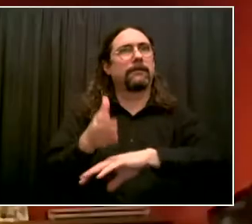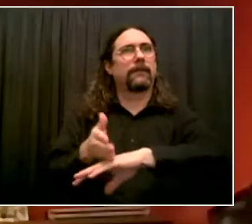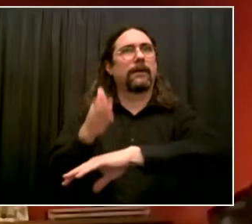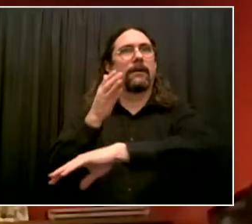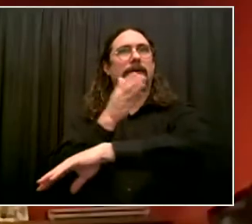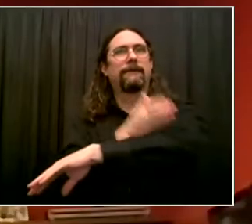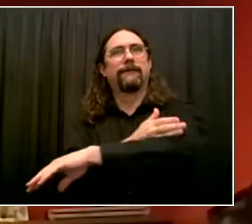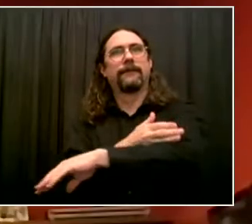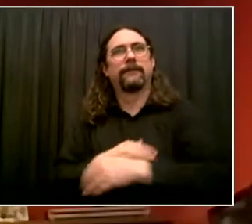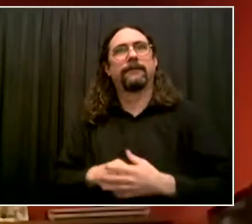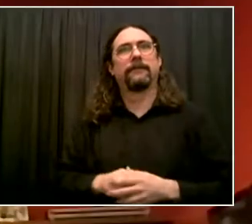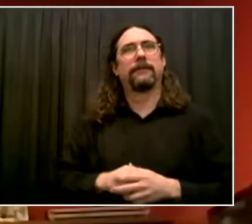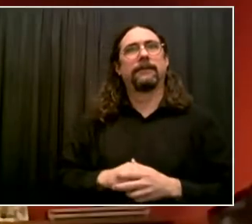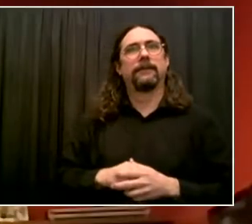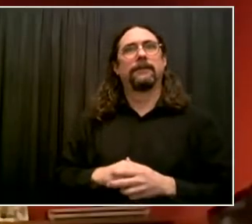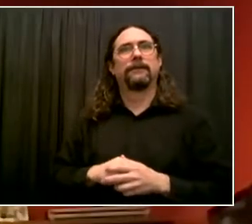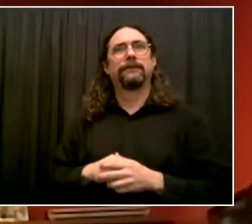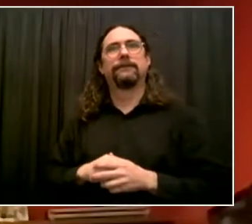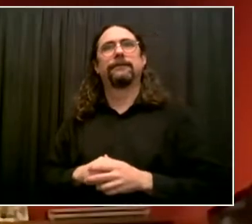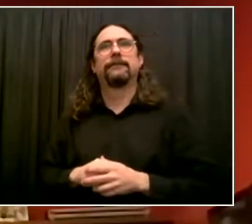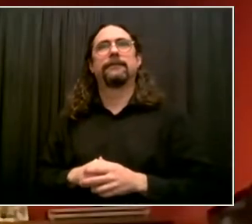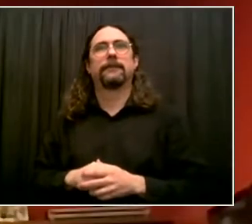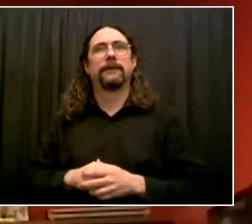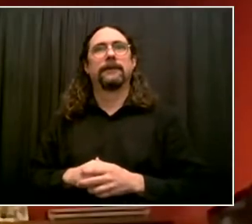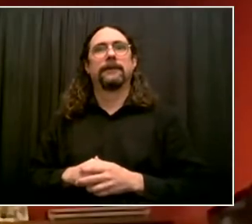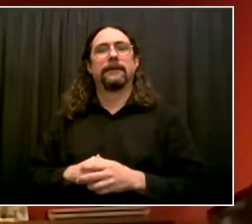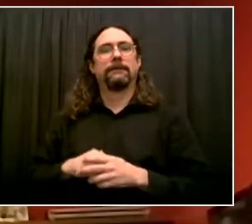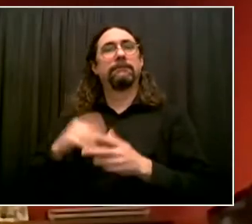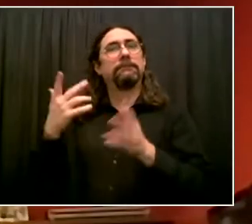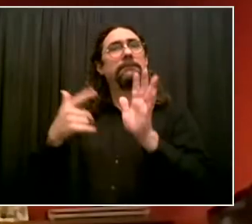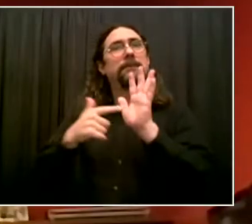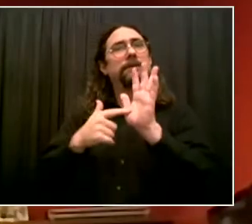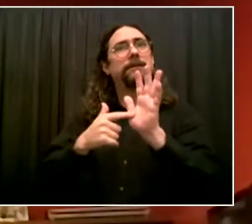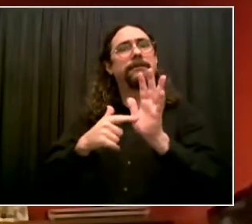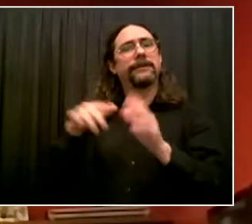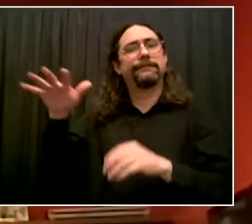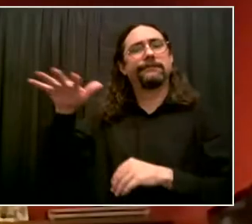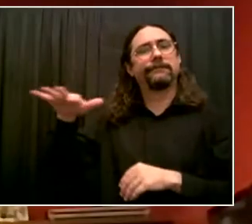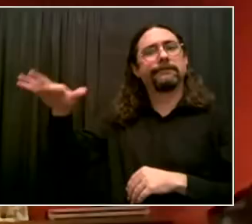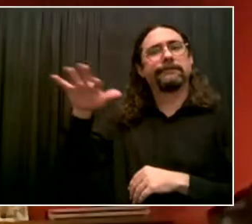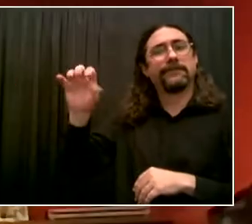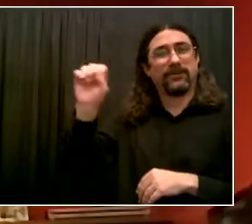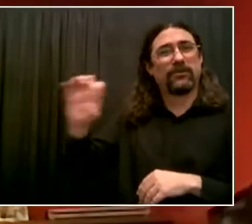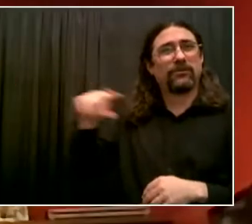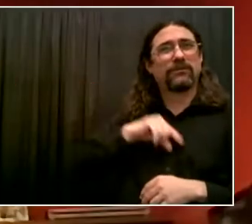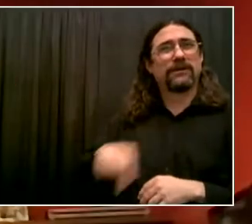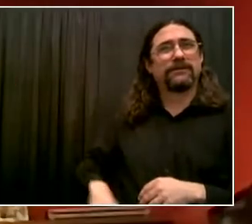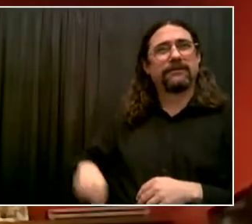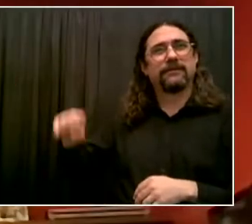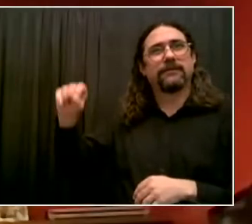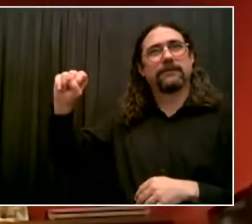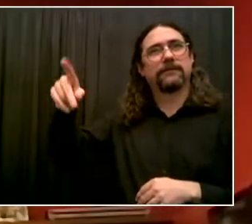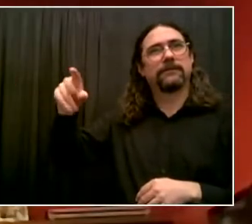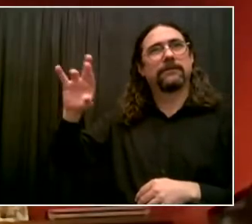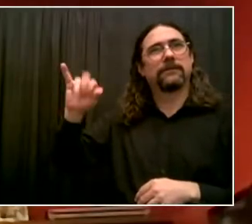THEY STATE THE CAUSE AND CONSISTENT AND PEOPLE IN ROSE